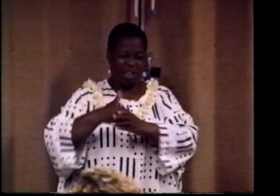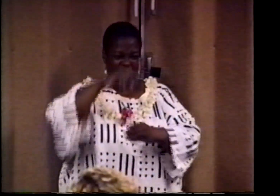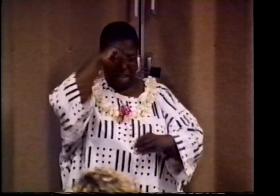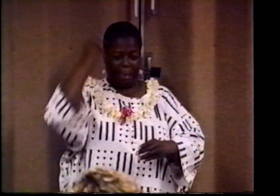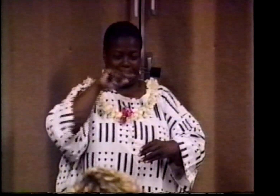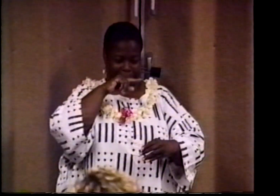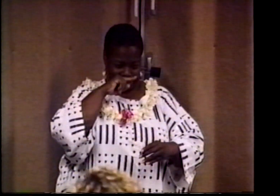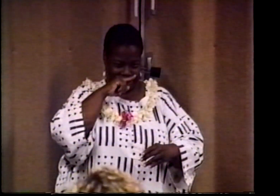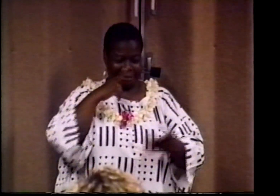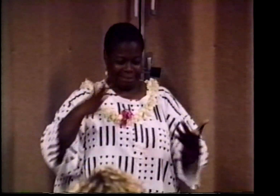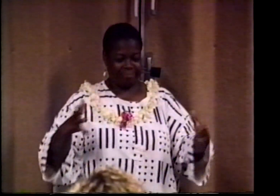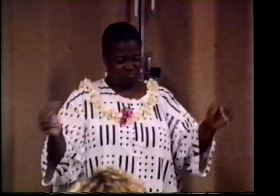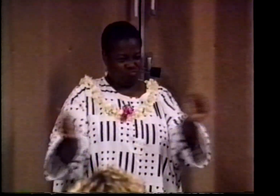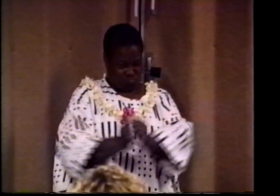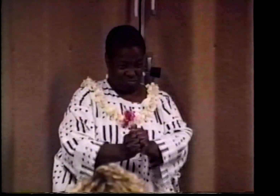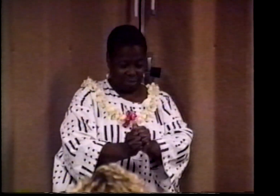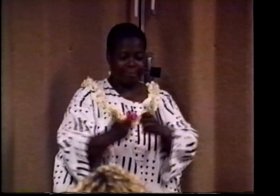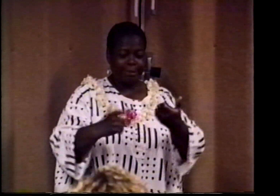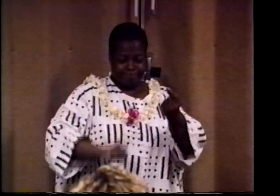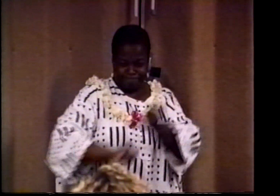And so, we went and had that established.